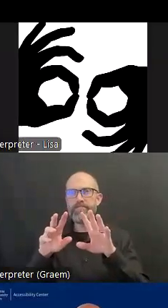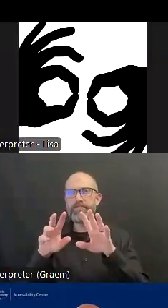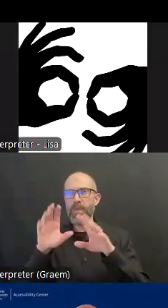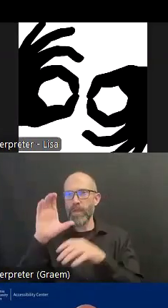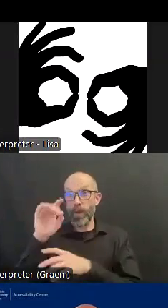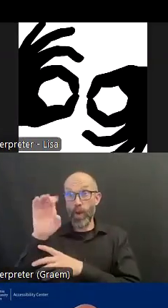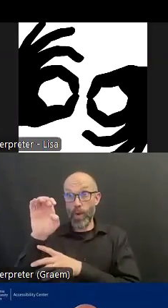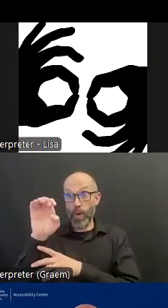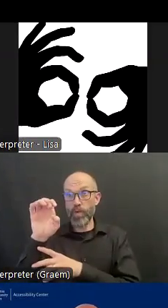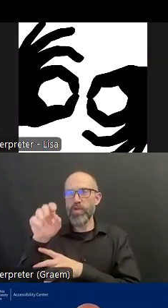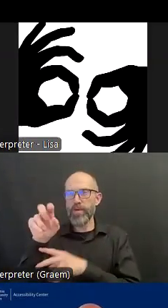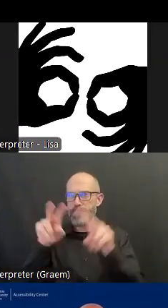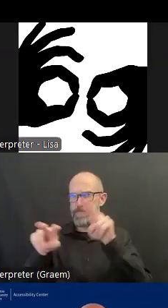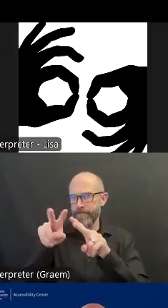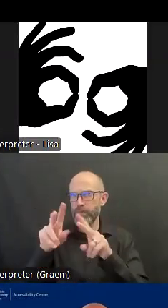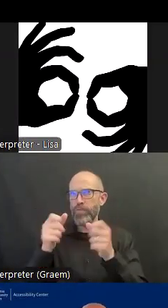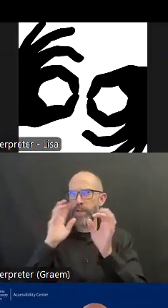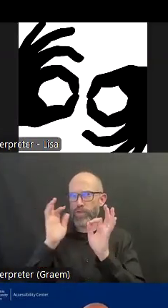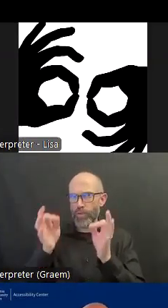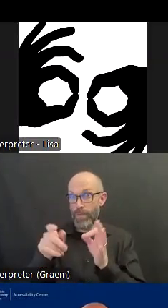and determining if it's compliant or not.